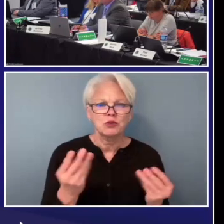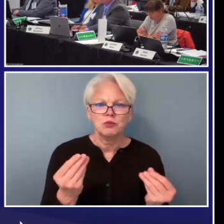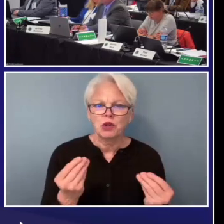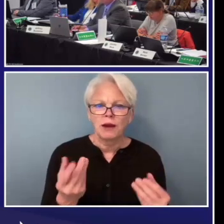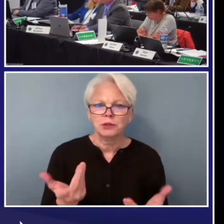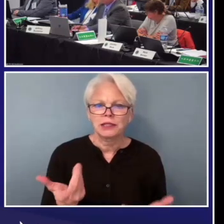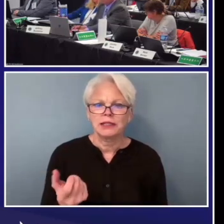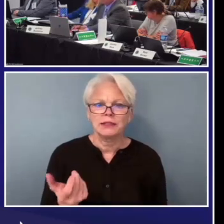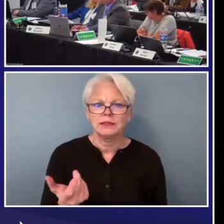Interest?